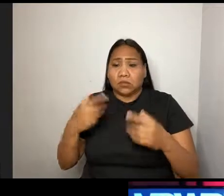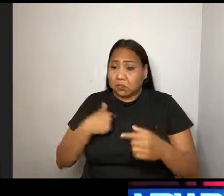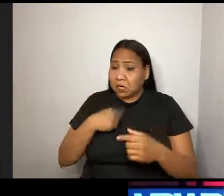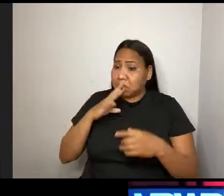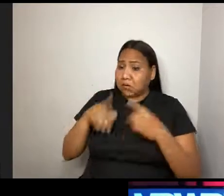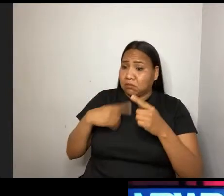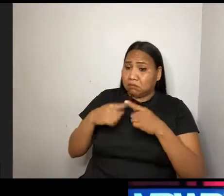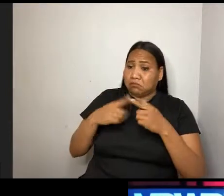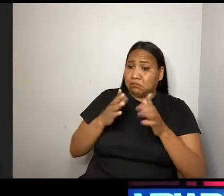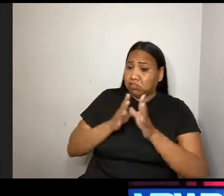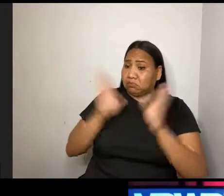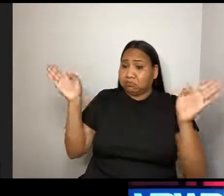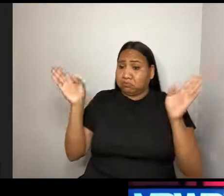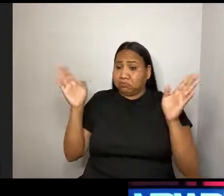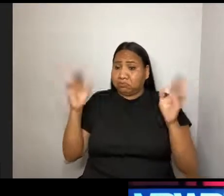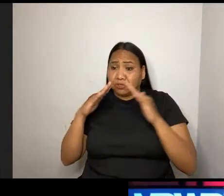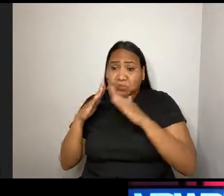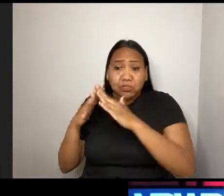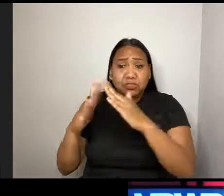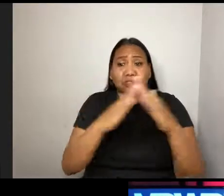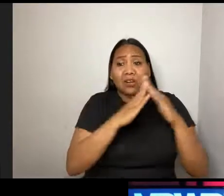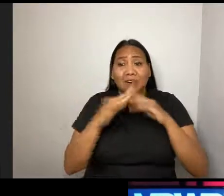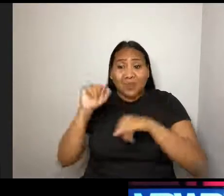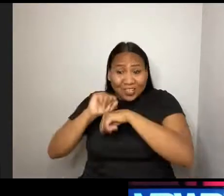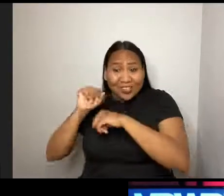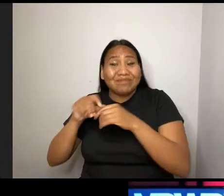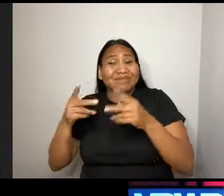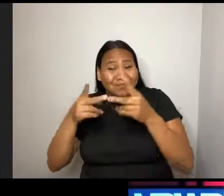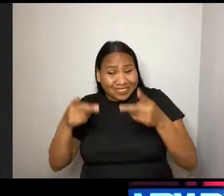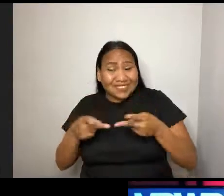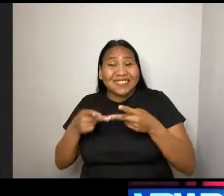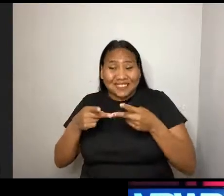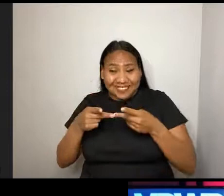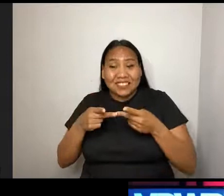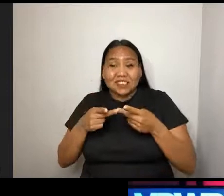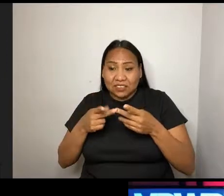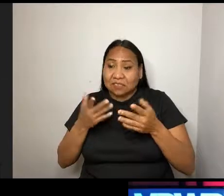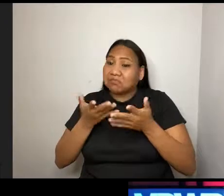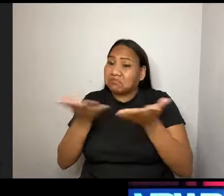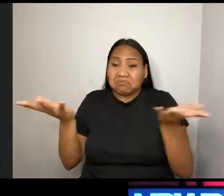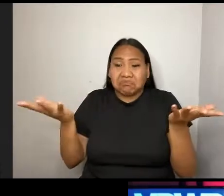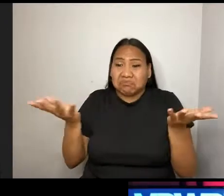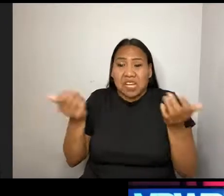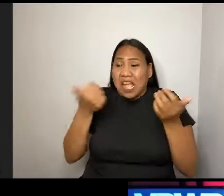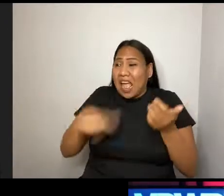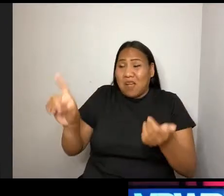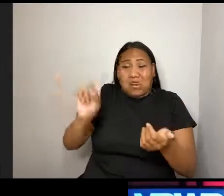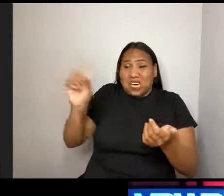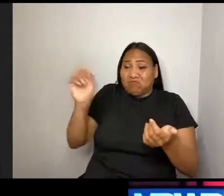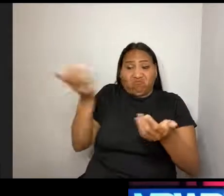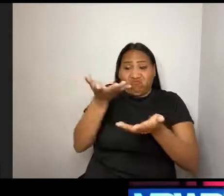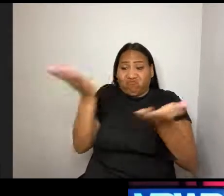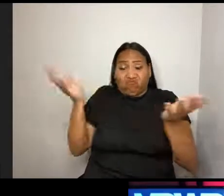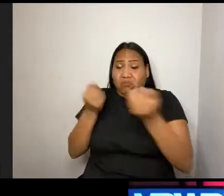So how do we do that in our communities as well as we are advocating, as we are approaching activism